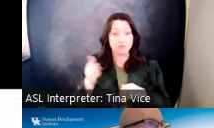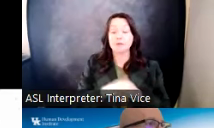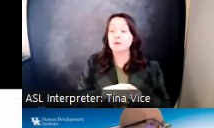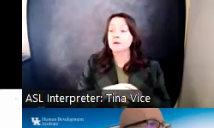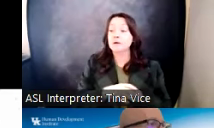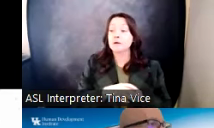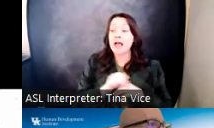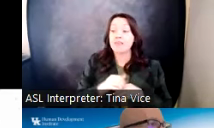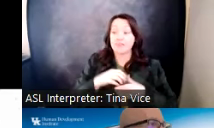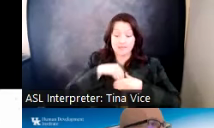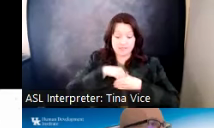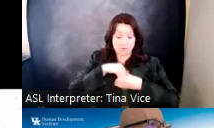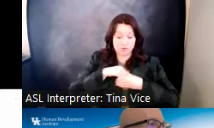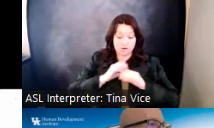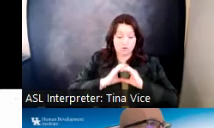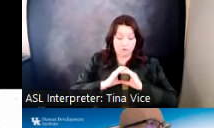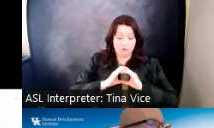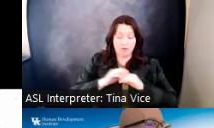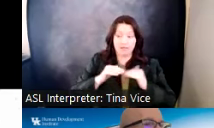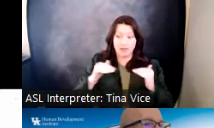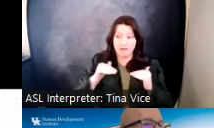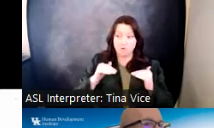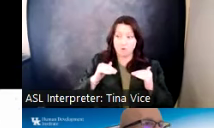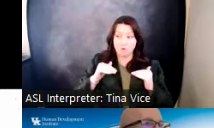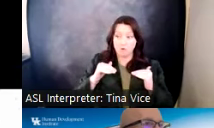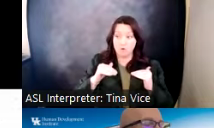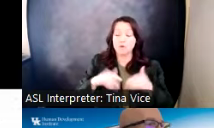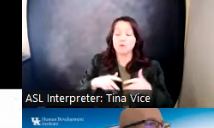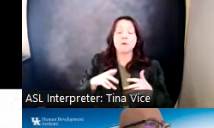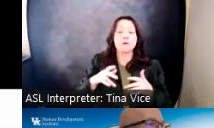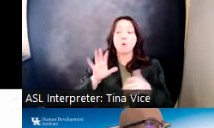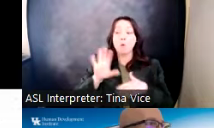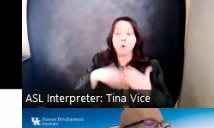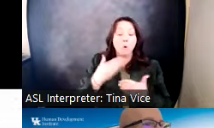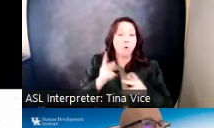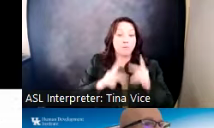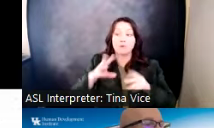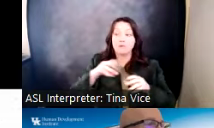parents, guardians, and health care professionals believe that perceived rewards were really essential for